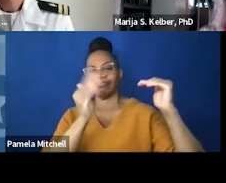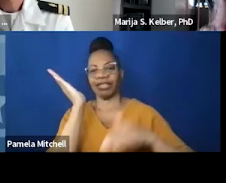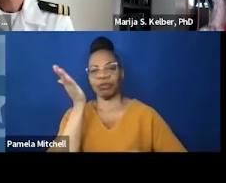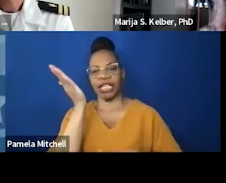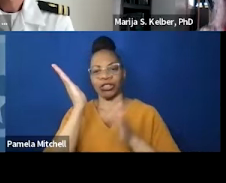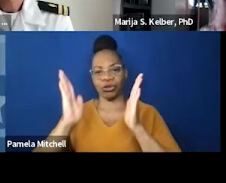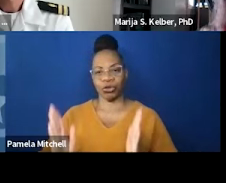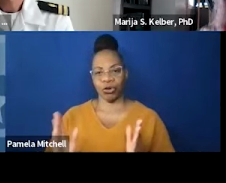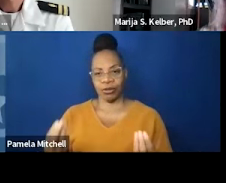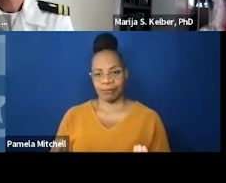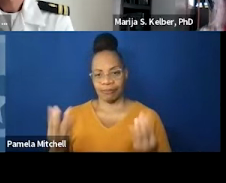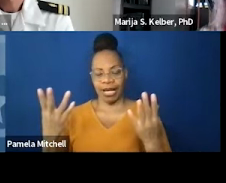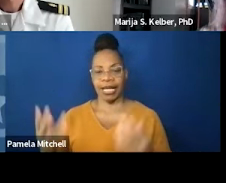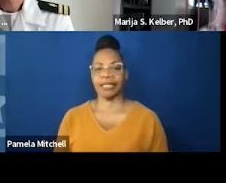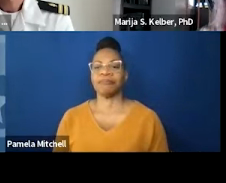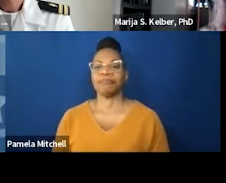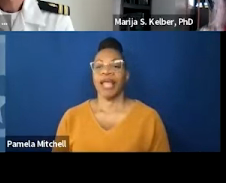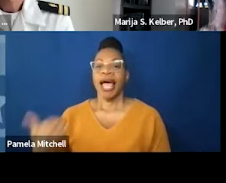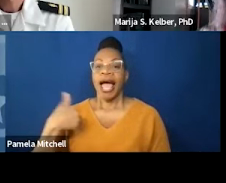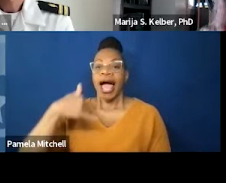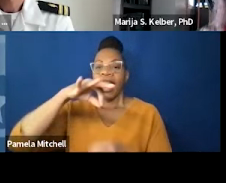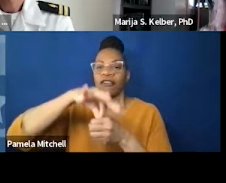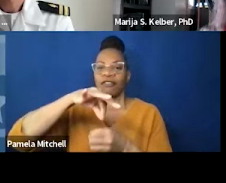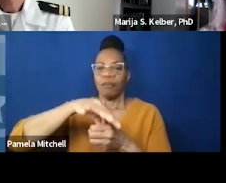Okay, there is a poll that has opened up on the window.